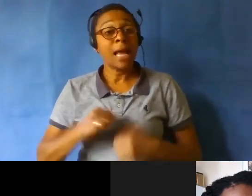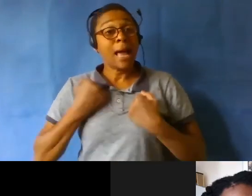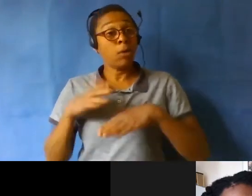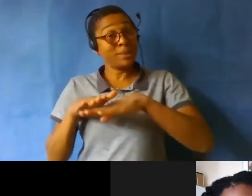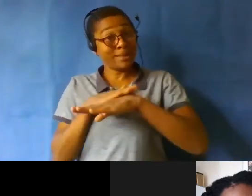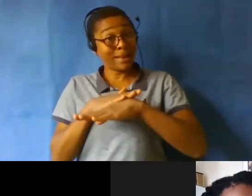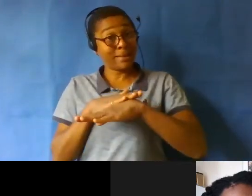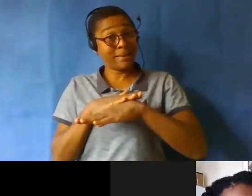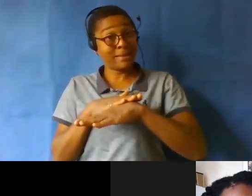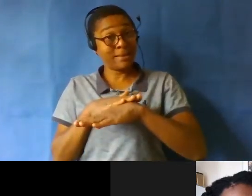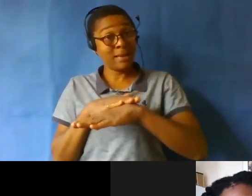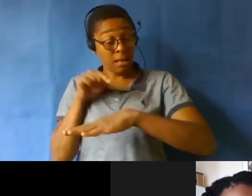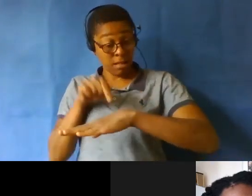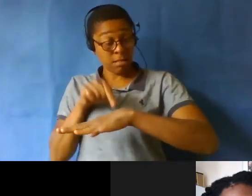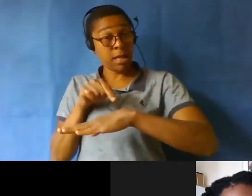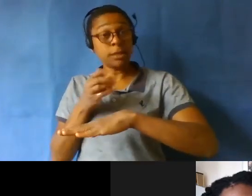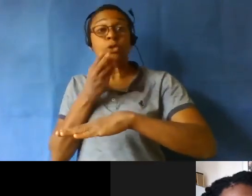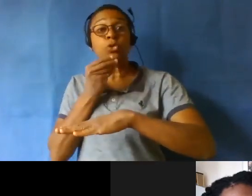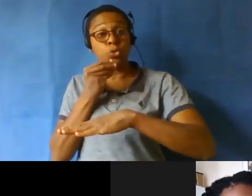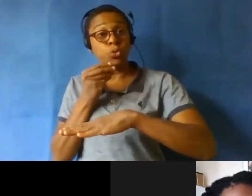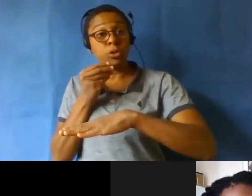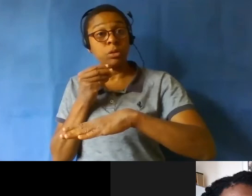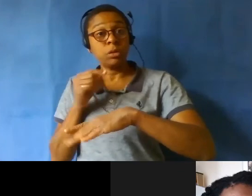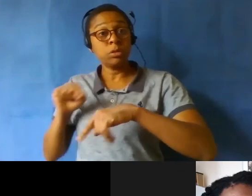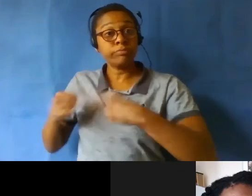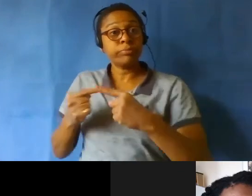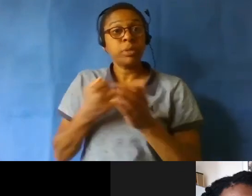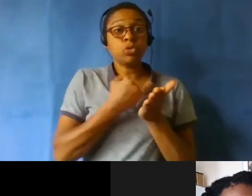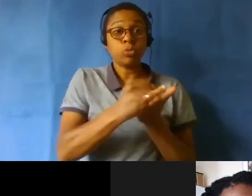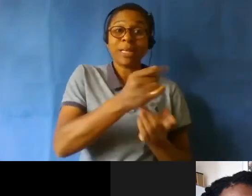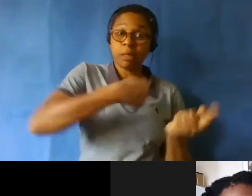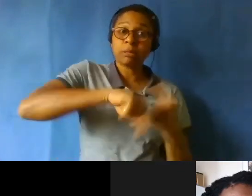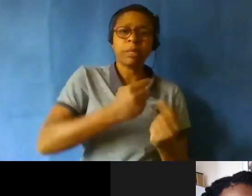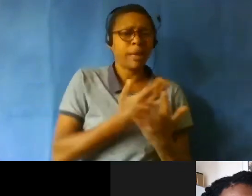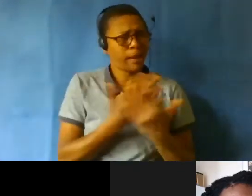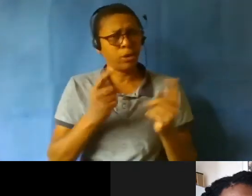us is in a myriad of ways and the fact that we are disabled Black women means